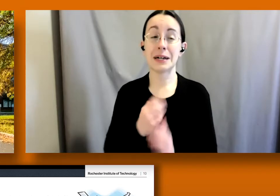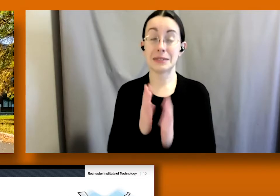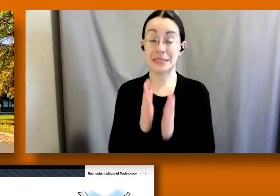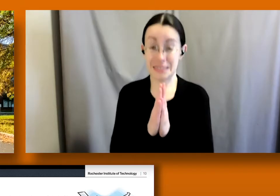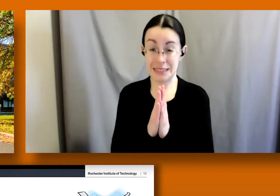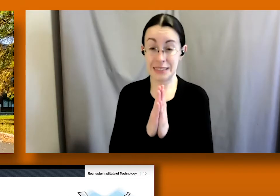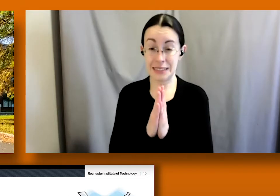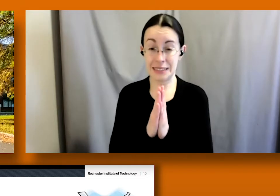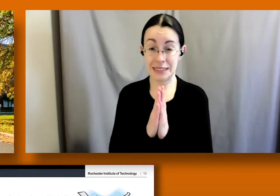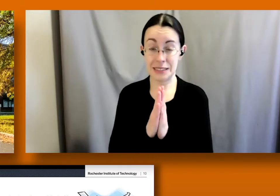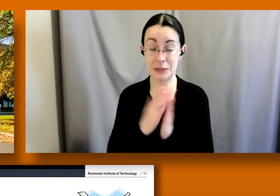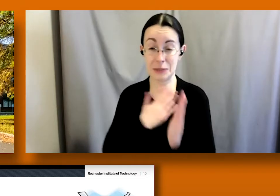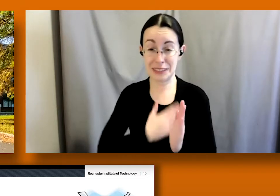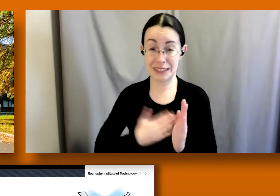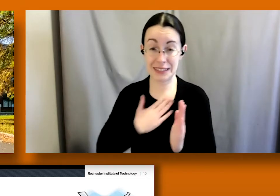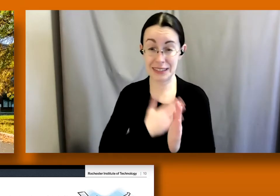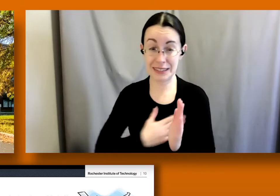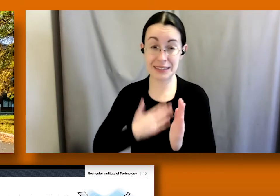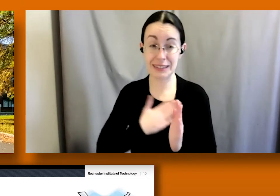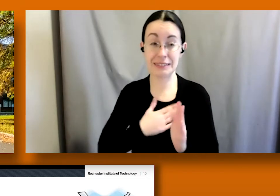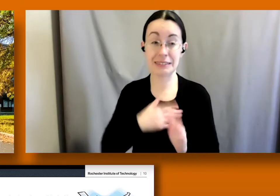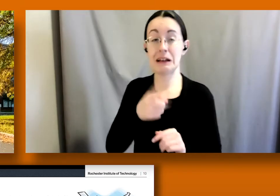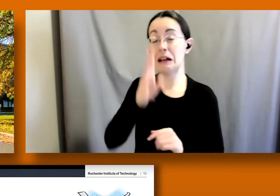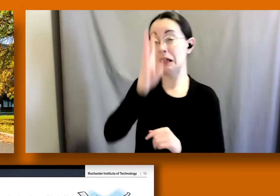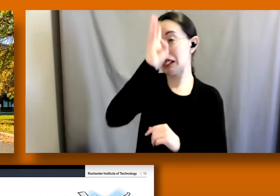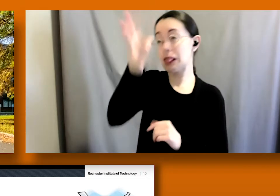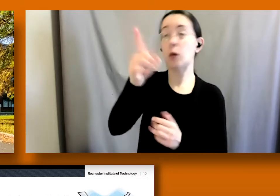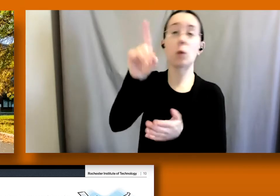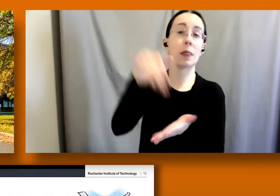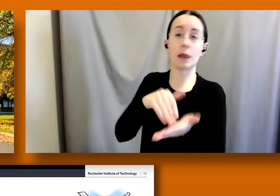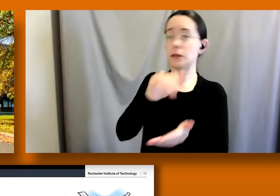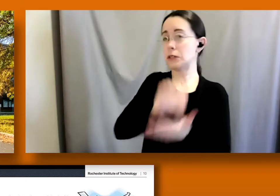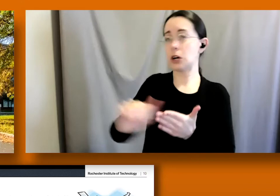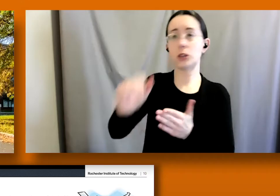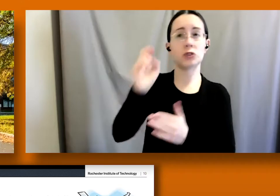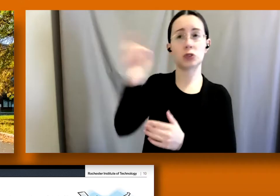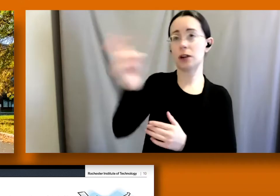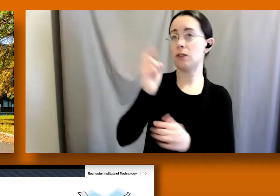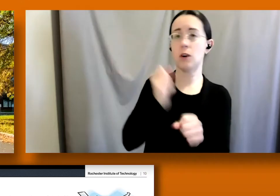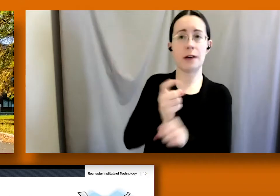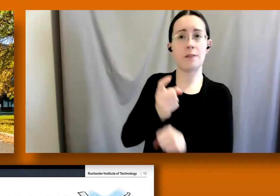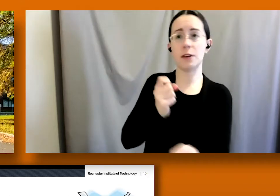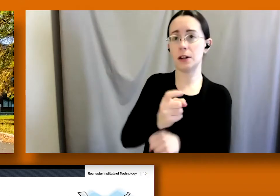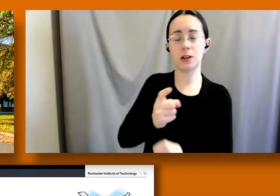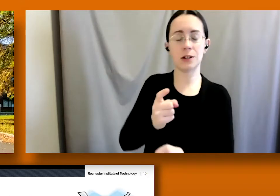Don't just estimate $1,000 for travel each year without doing some basic research.